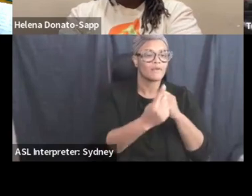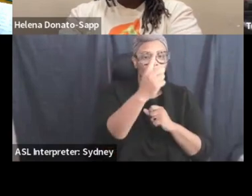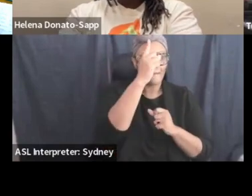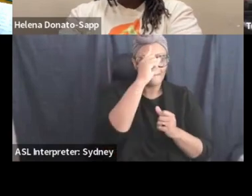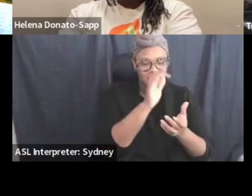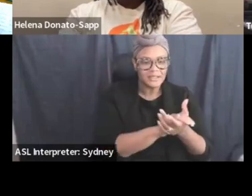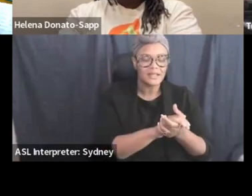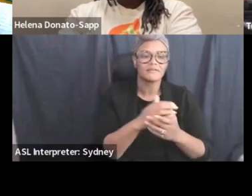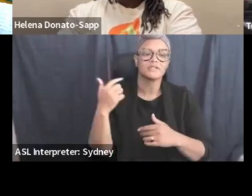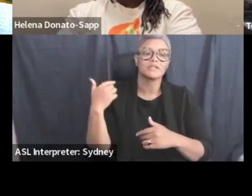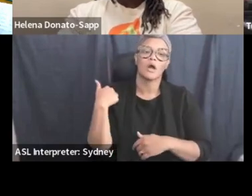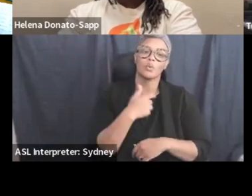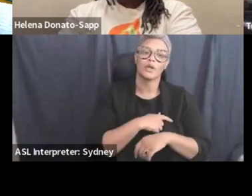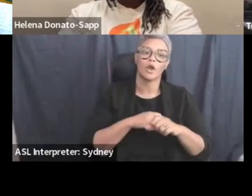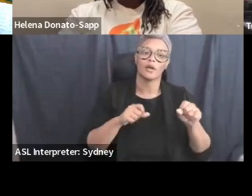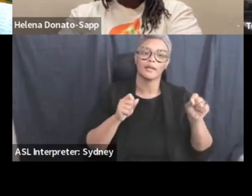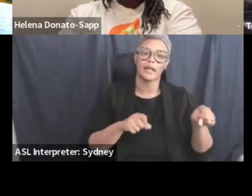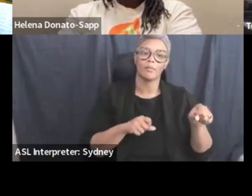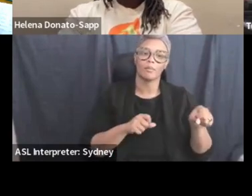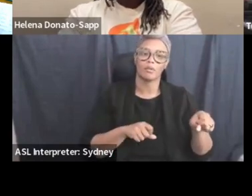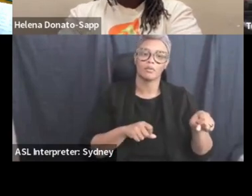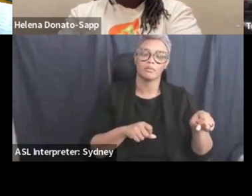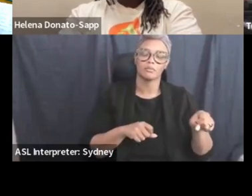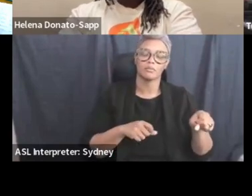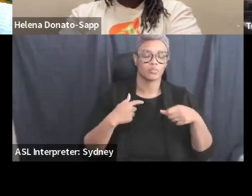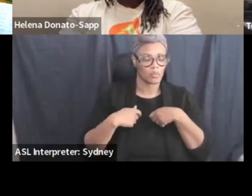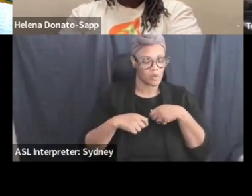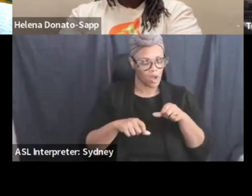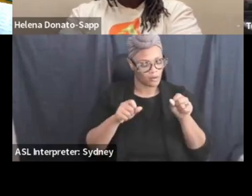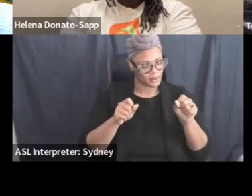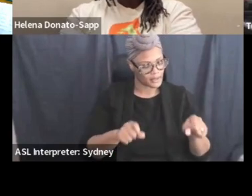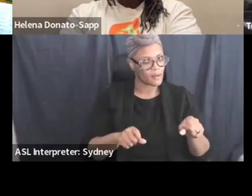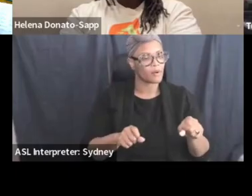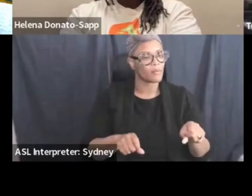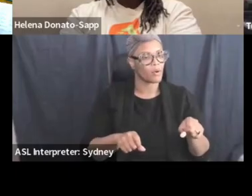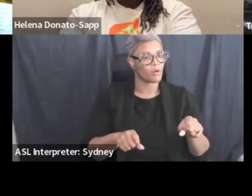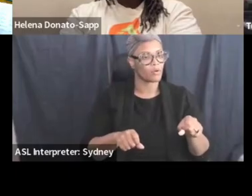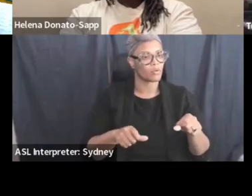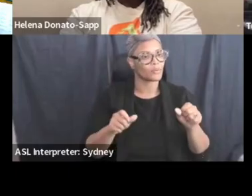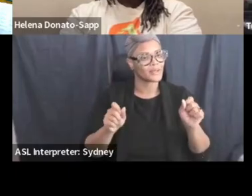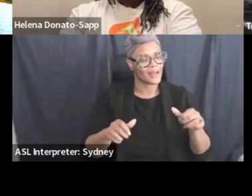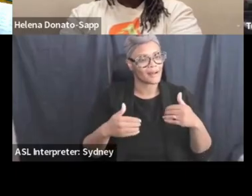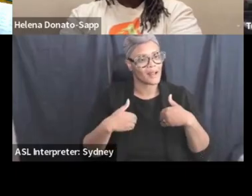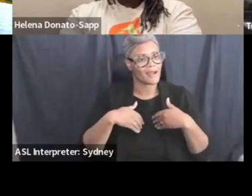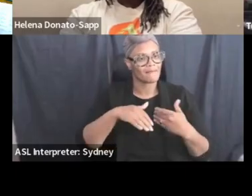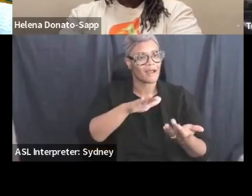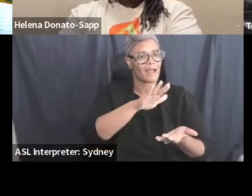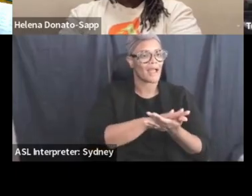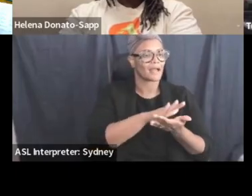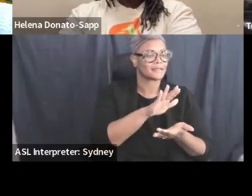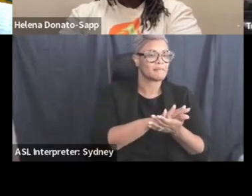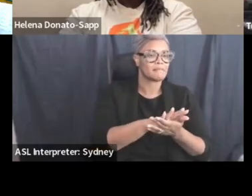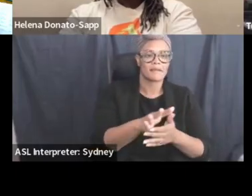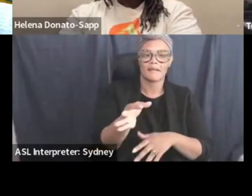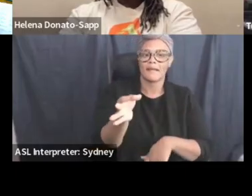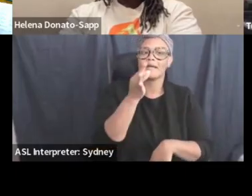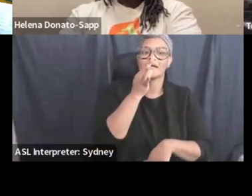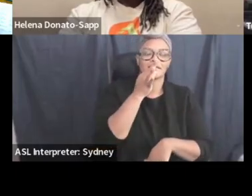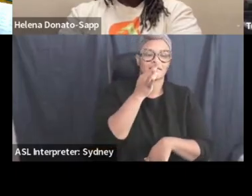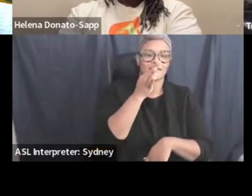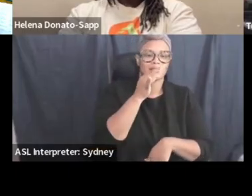excellence with the right supports. We are capable of good friendships. We are capable of leadership.